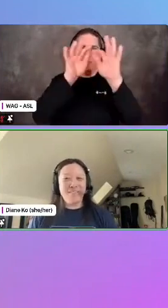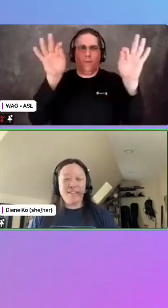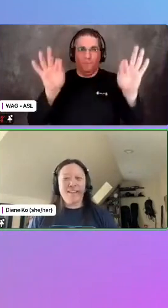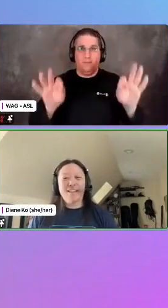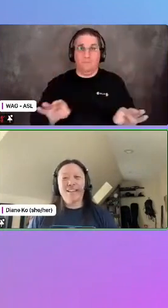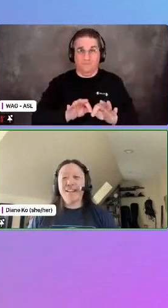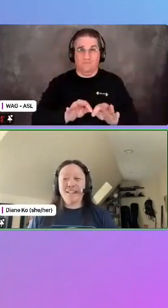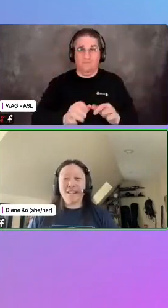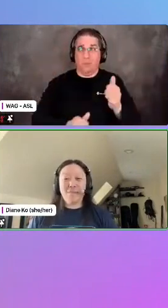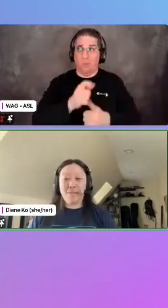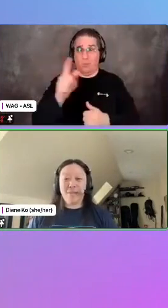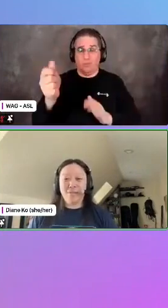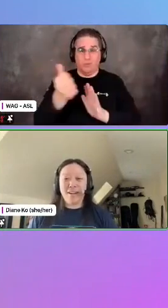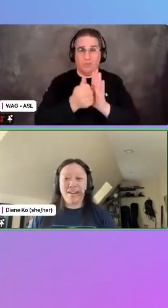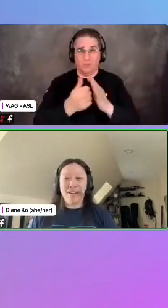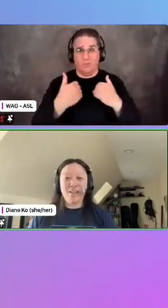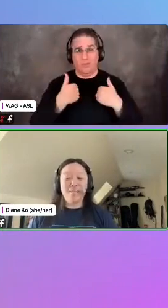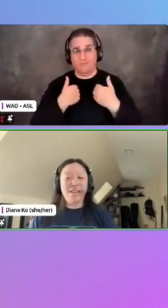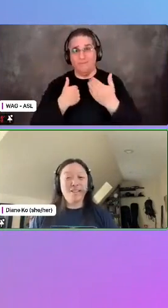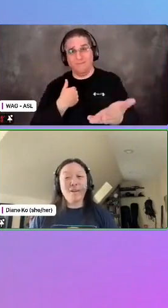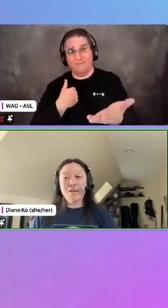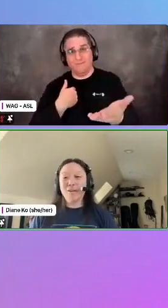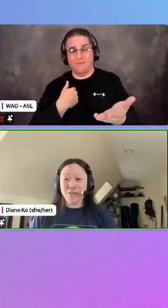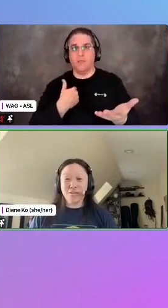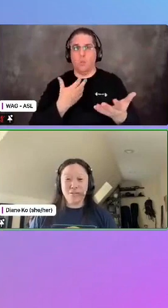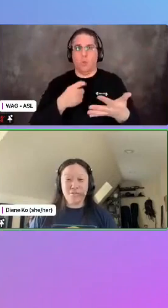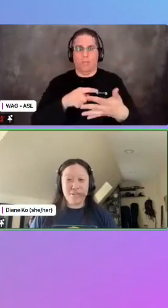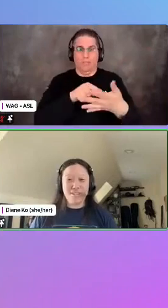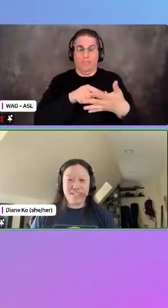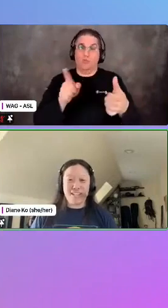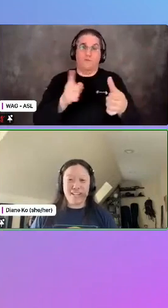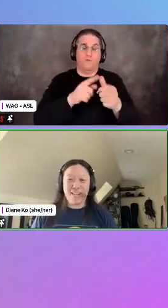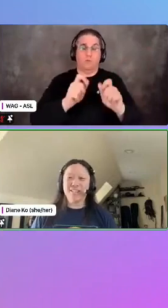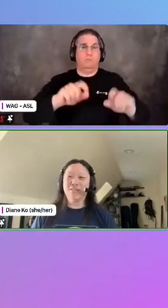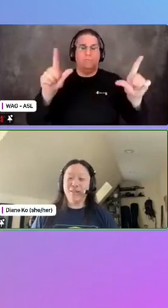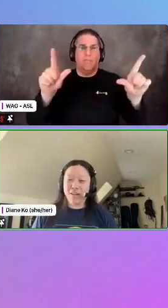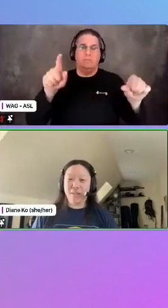Sumski bags behind me and some hockey sticks. I am also